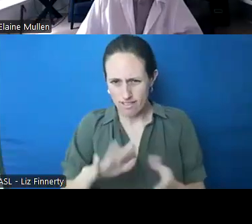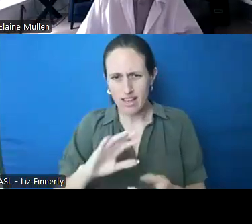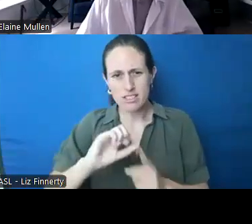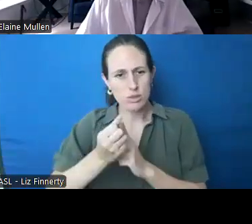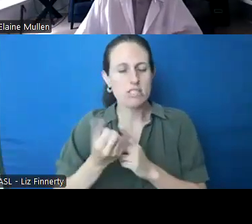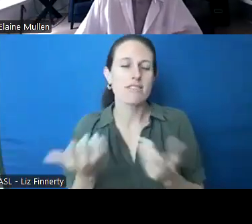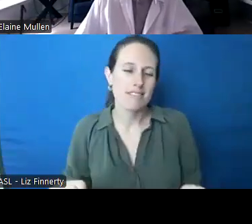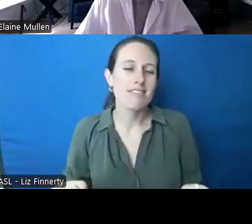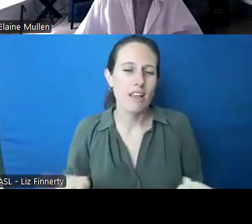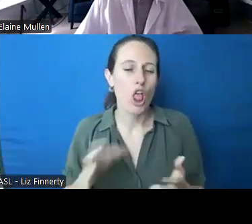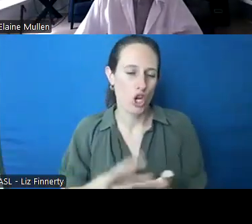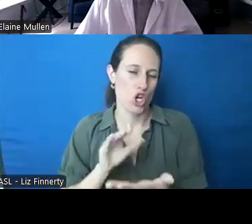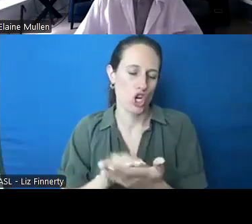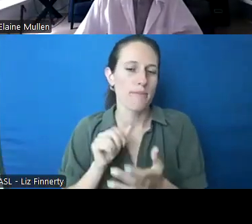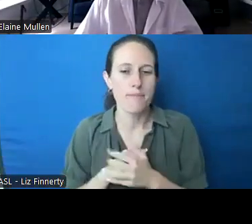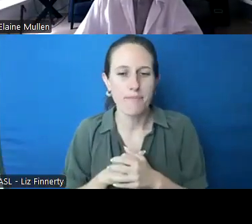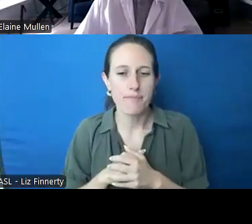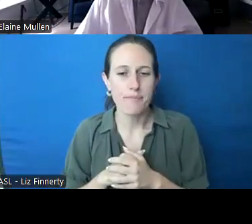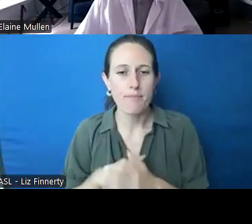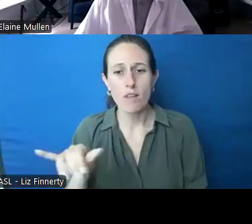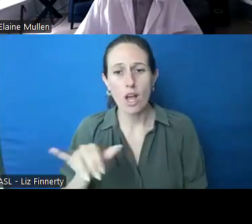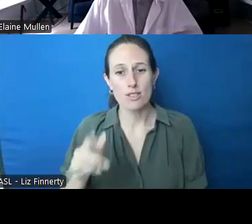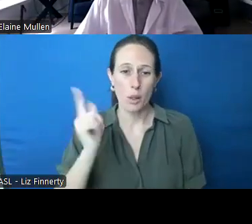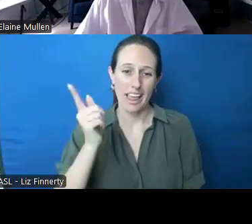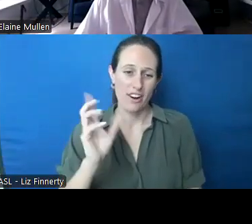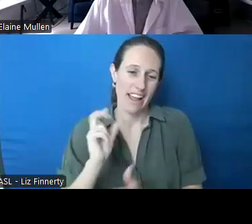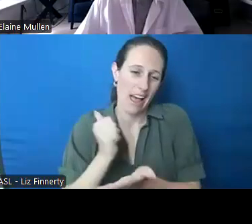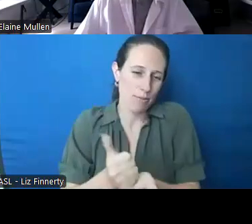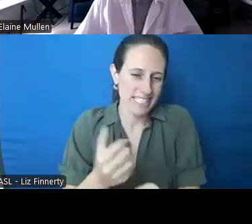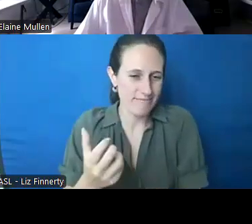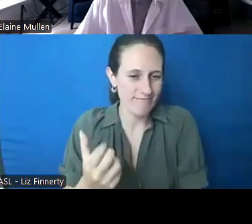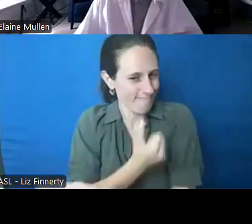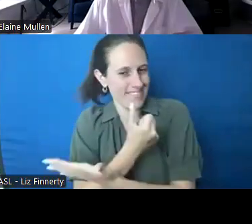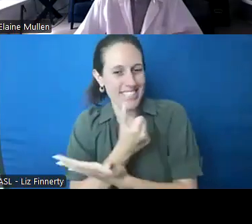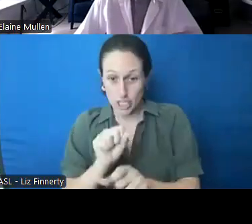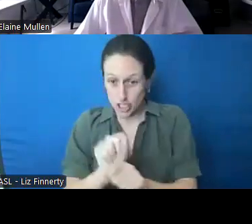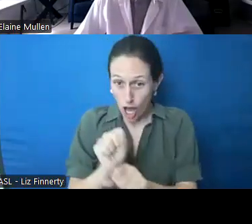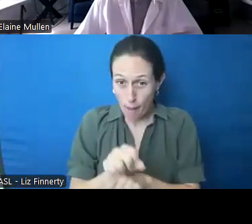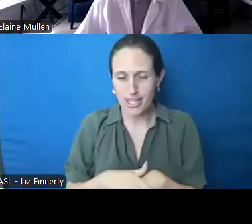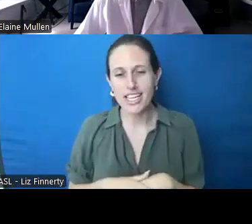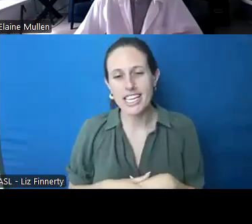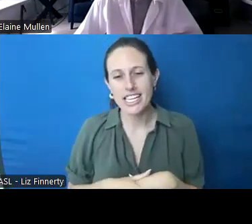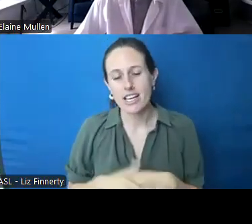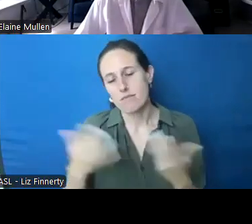also I think helped me get a job later on. I guess that might disclose where I went, if you